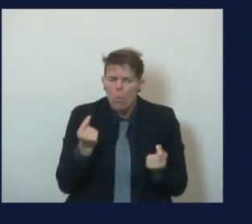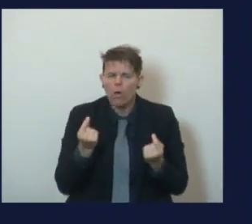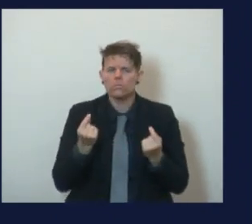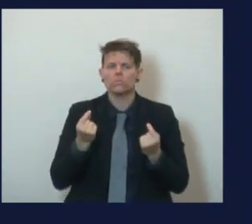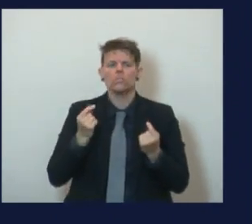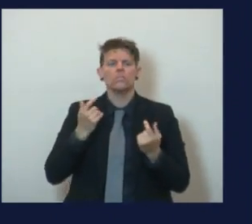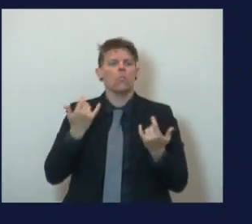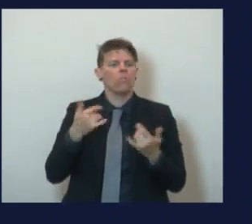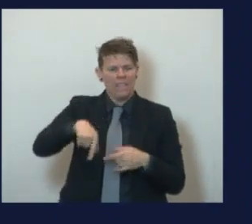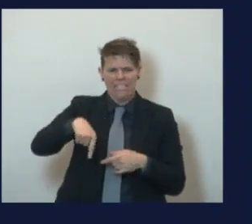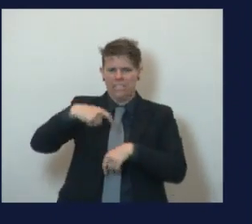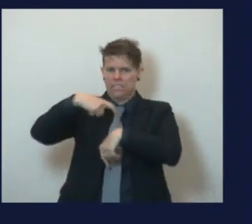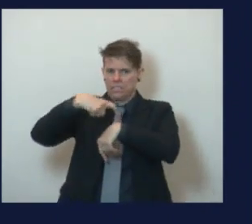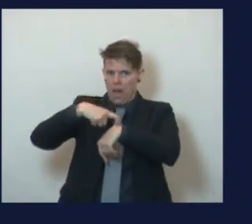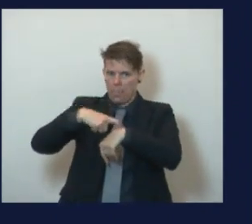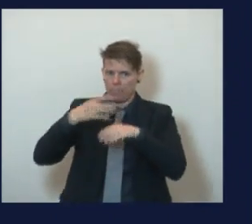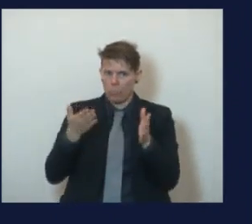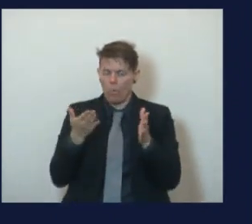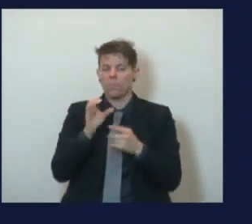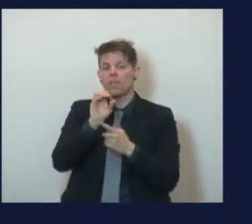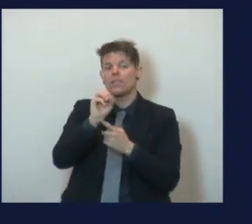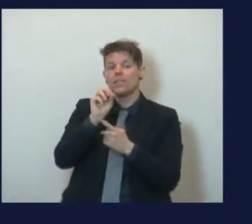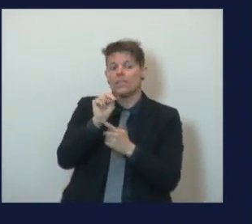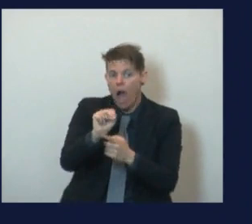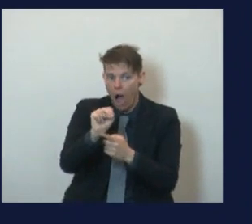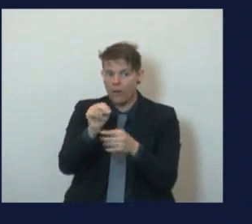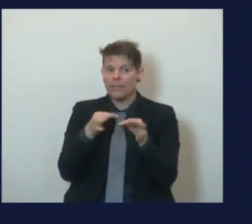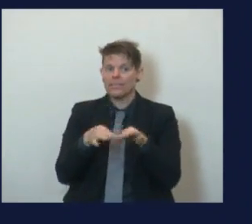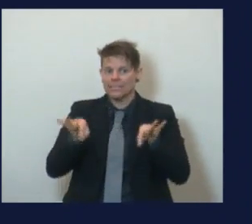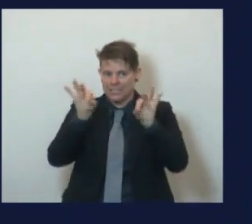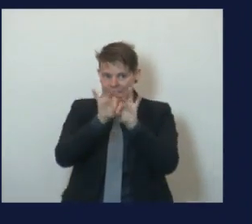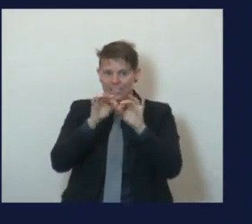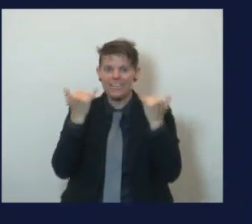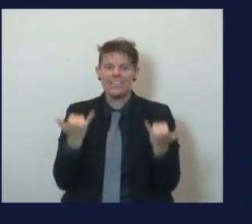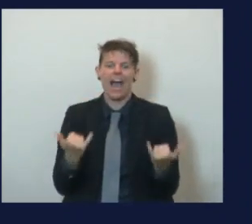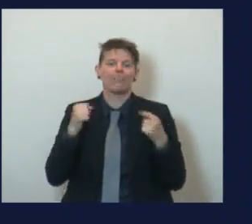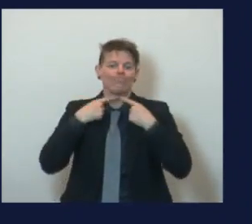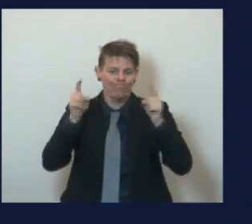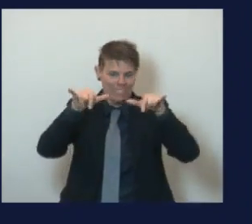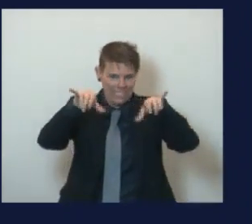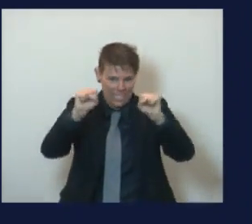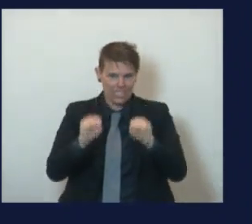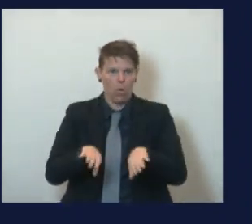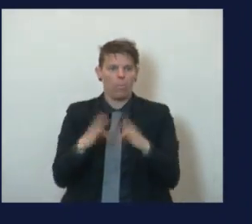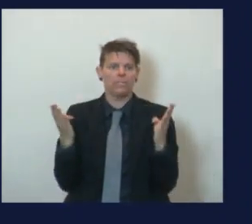WELL, WE’RE NOW IN A PREPARATION PHASE. SO HERE’S WHAT’S CHANGING.